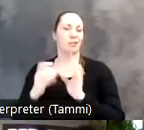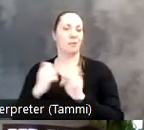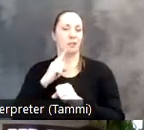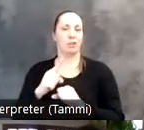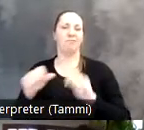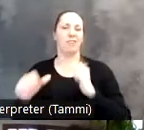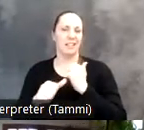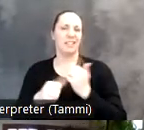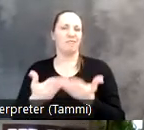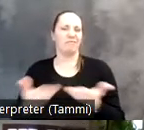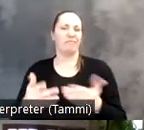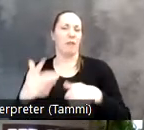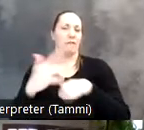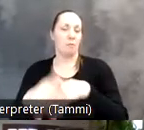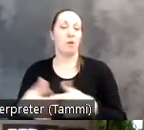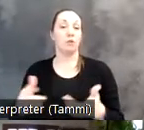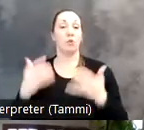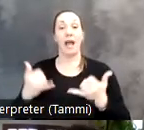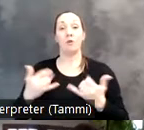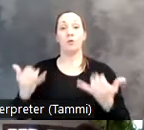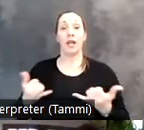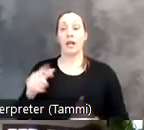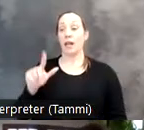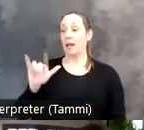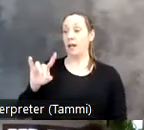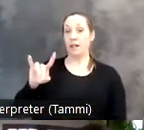. This is a little bit about the project.